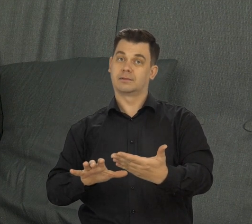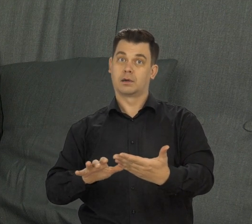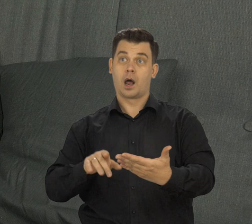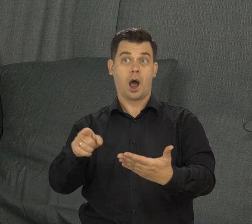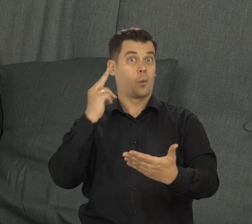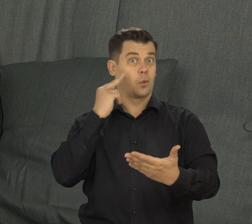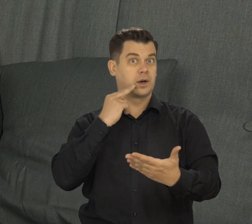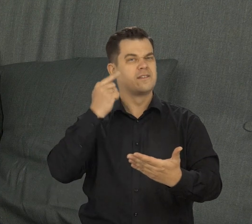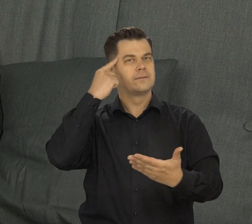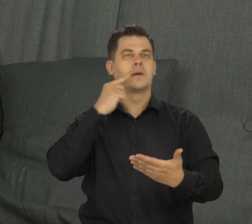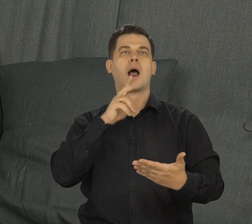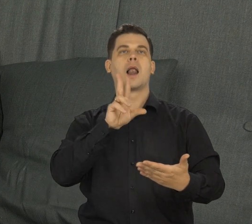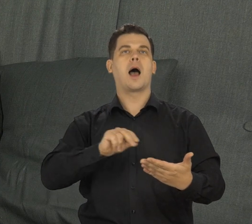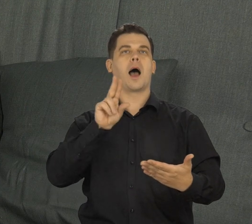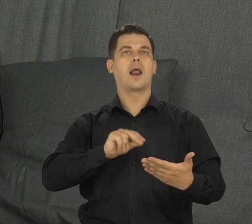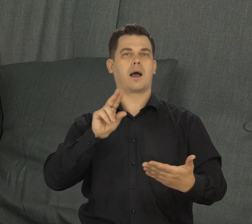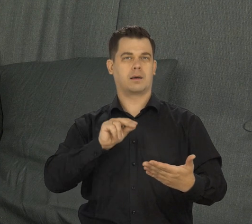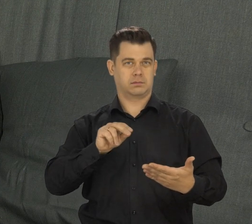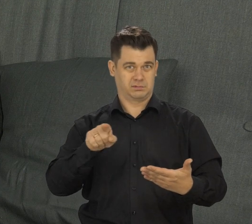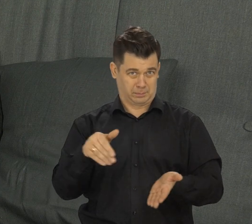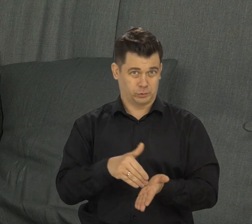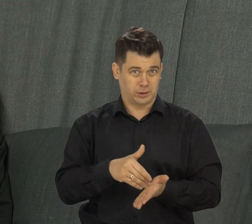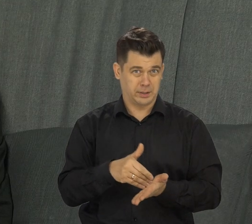is whether a deaf person articulates words clearly.